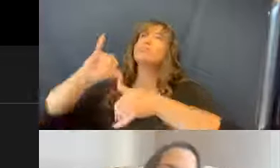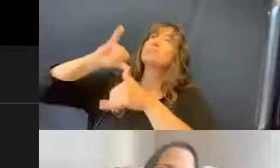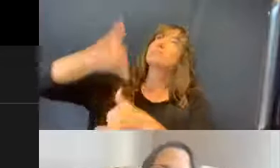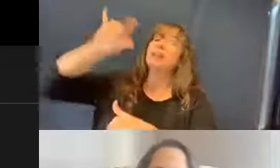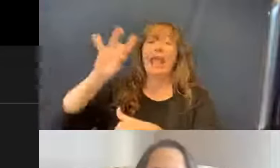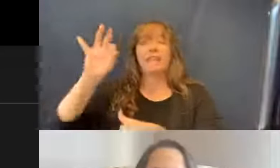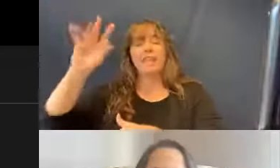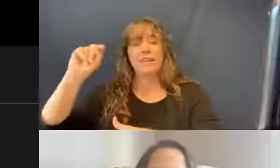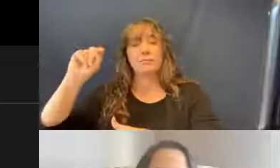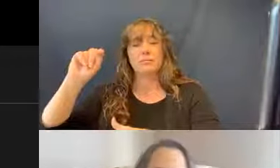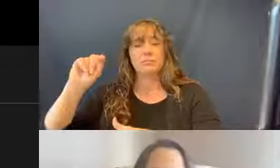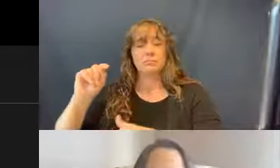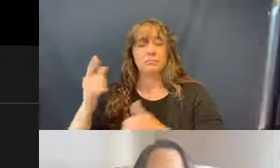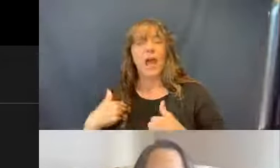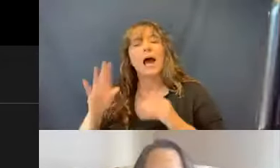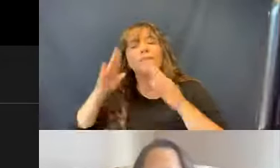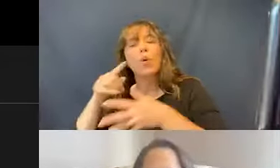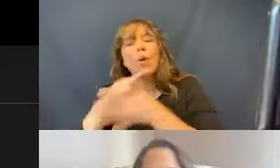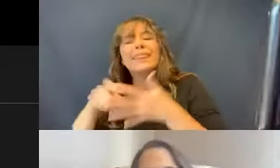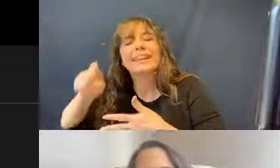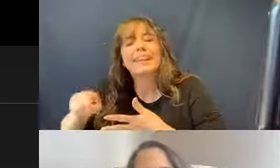So I'm focusing on the things I need them to do.